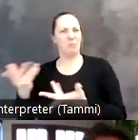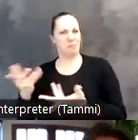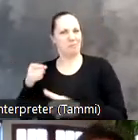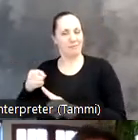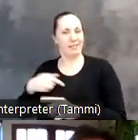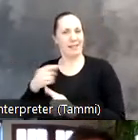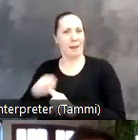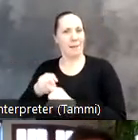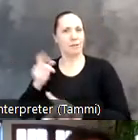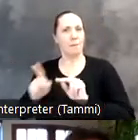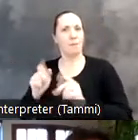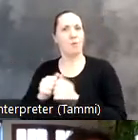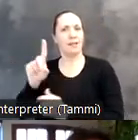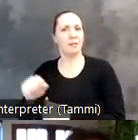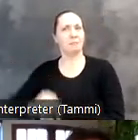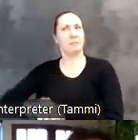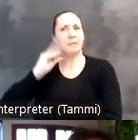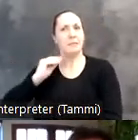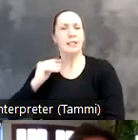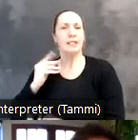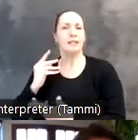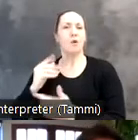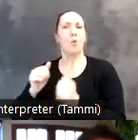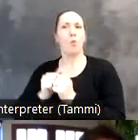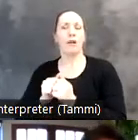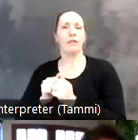interesting. His dissertation was interesting